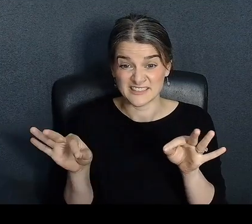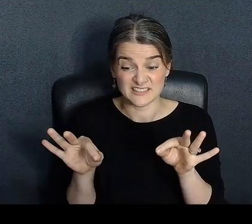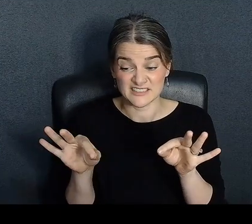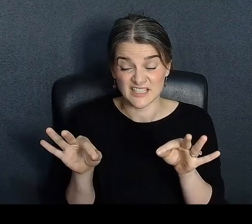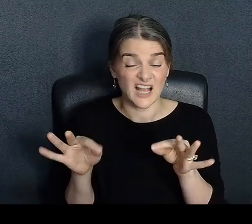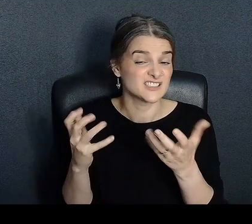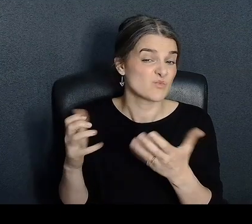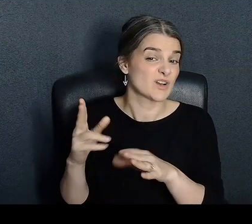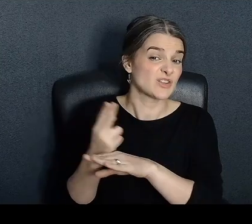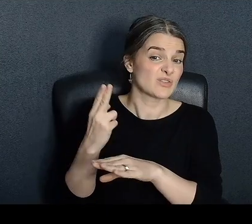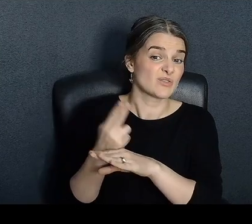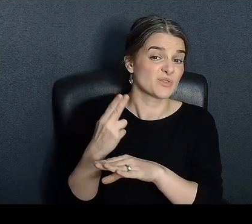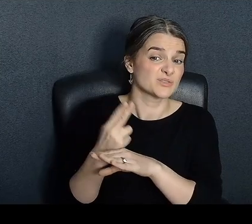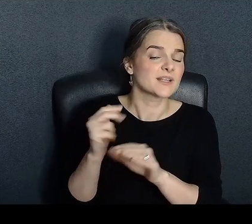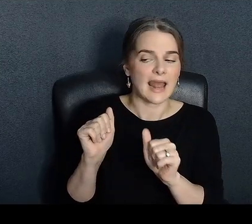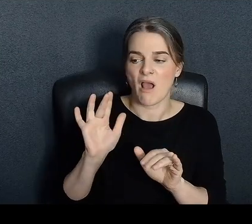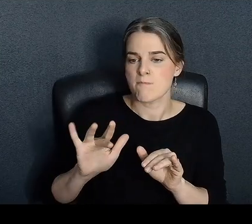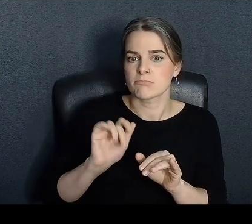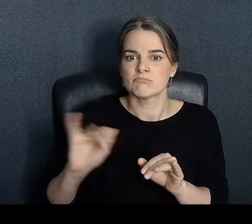wants to use the phone.